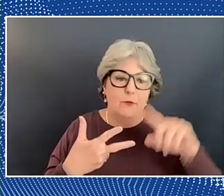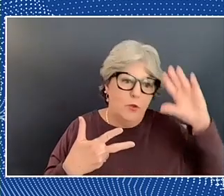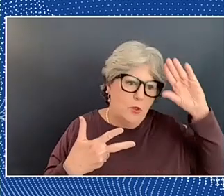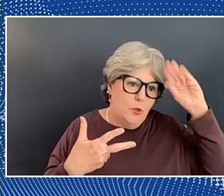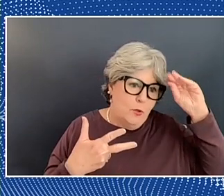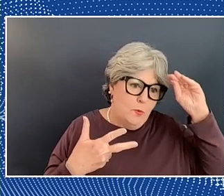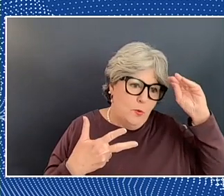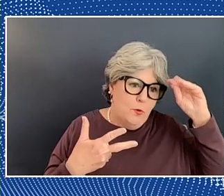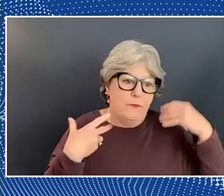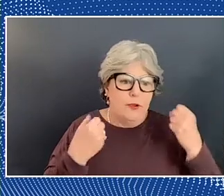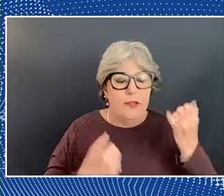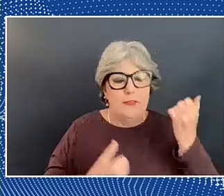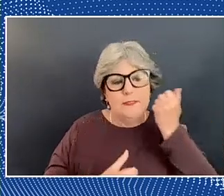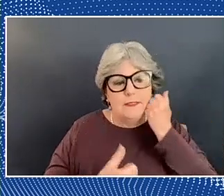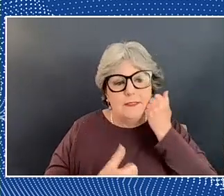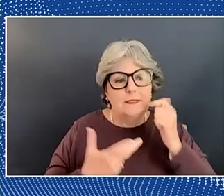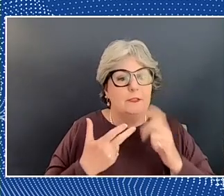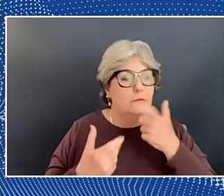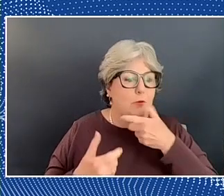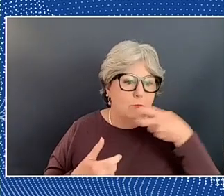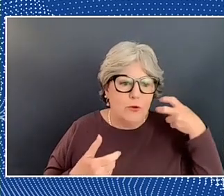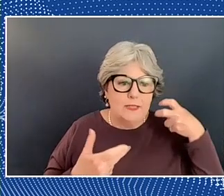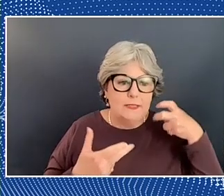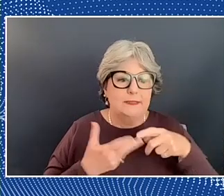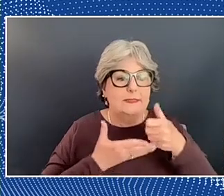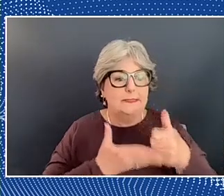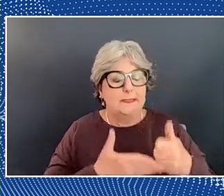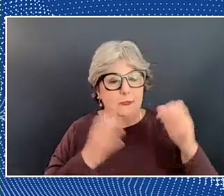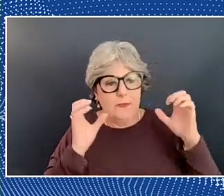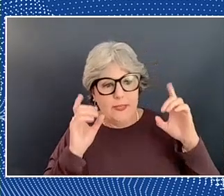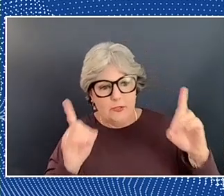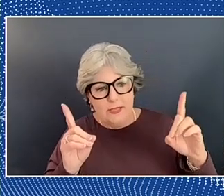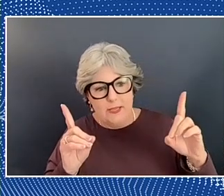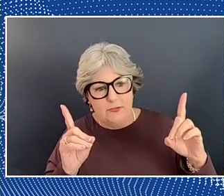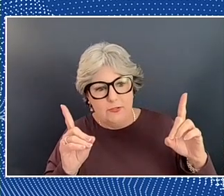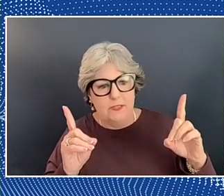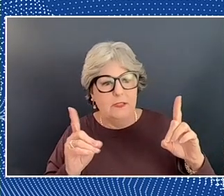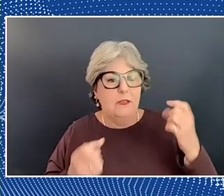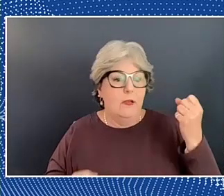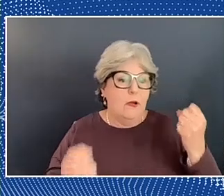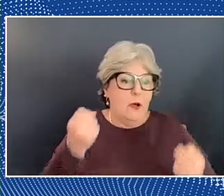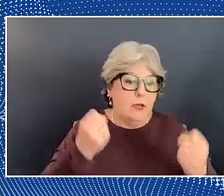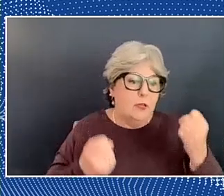care, braces, assistance with education, auto insurance, cell phones, etc.